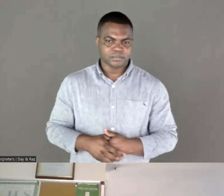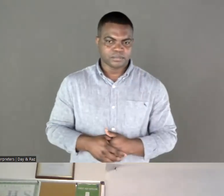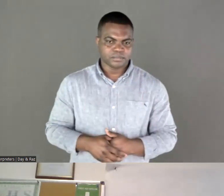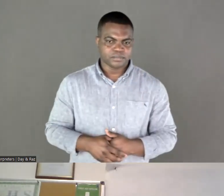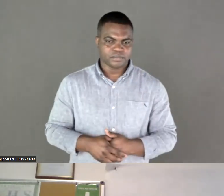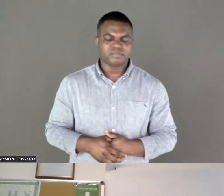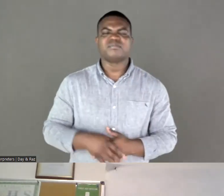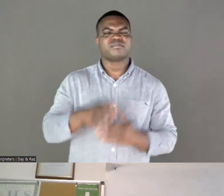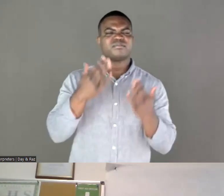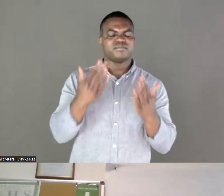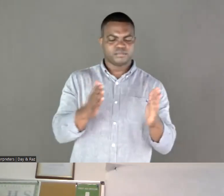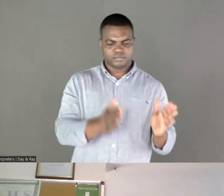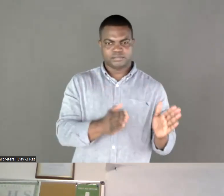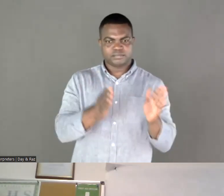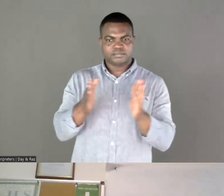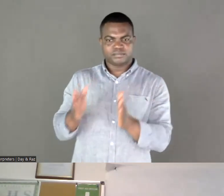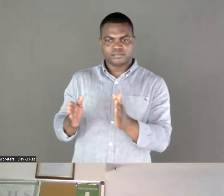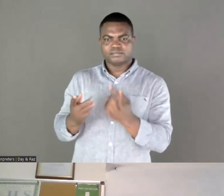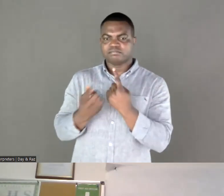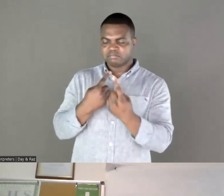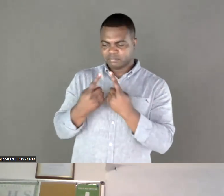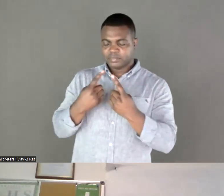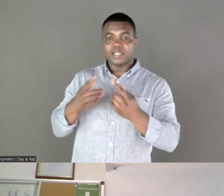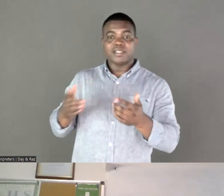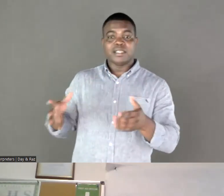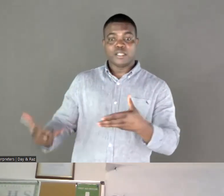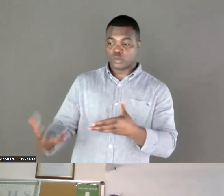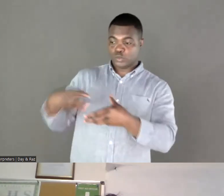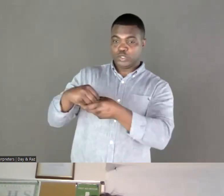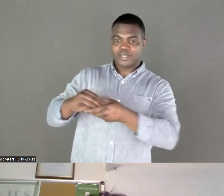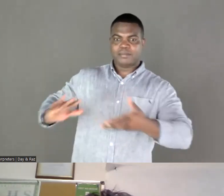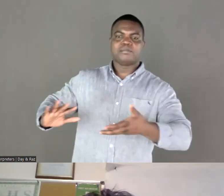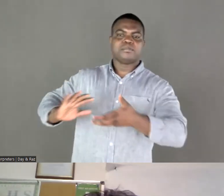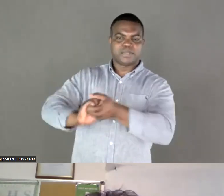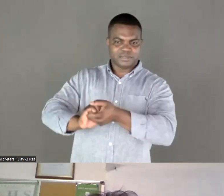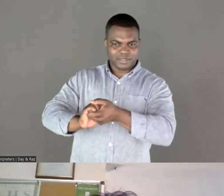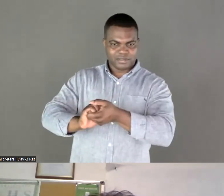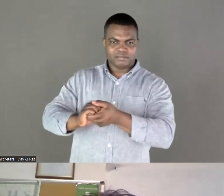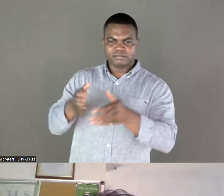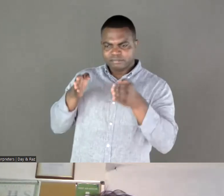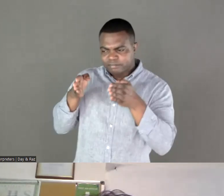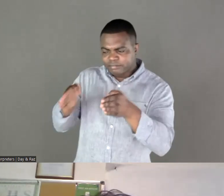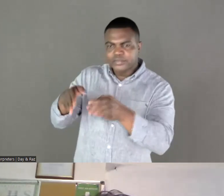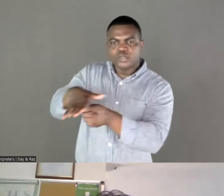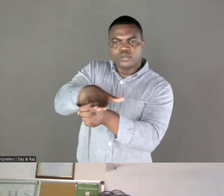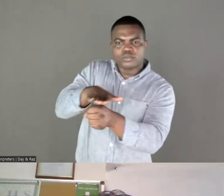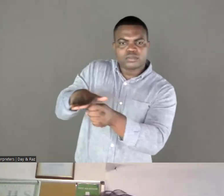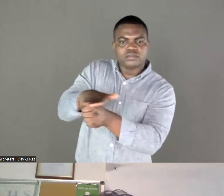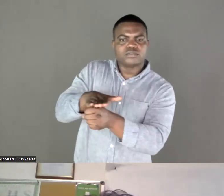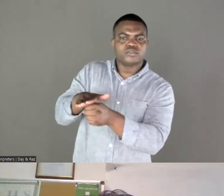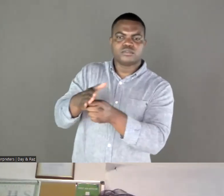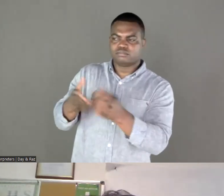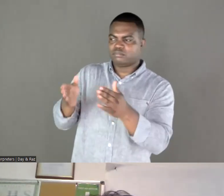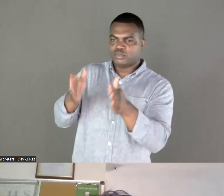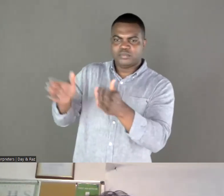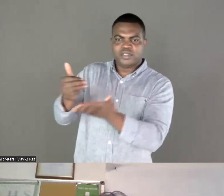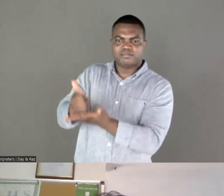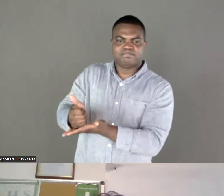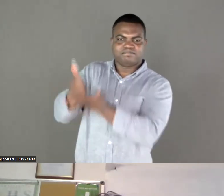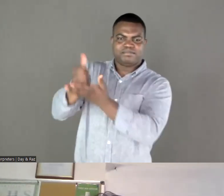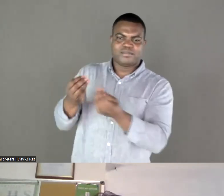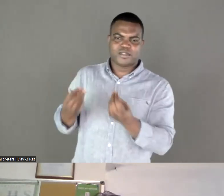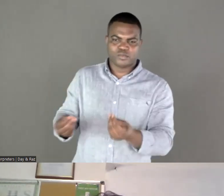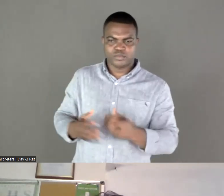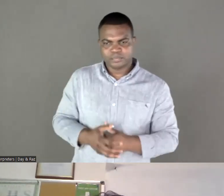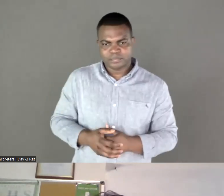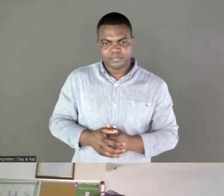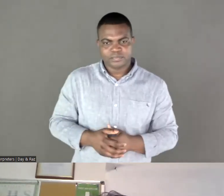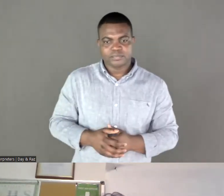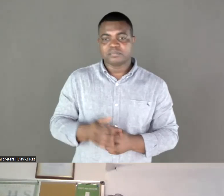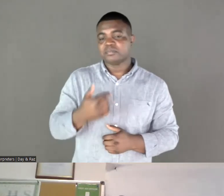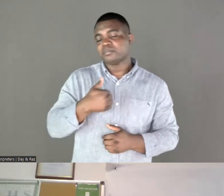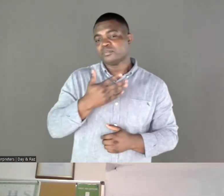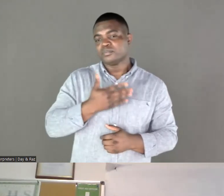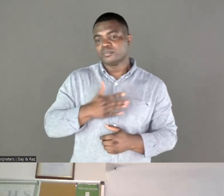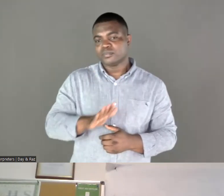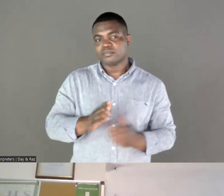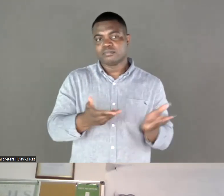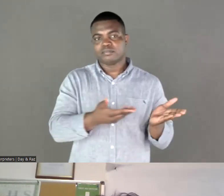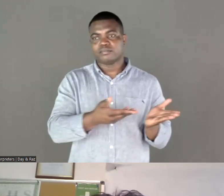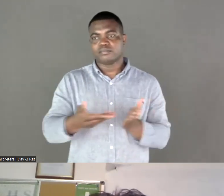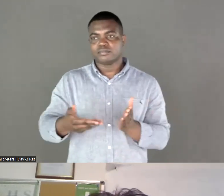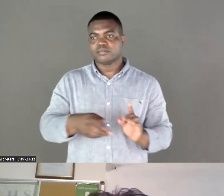pioneer.il re innovation grants. And now I would like to invite personnel Junie Hulan salary